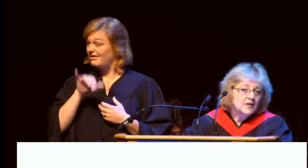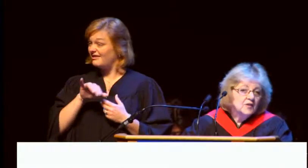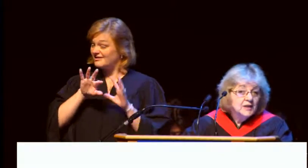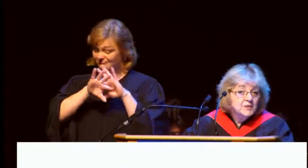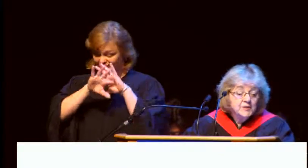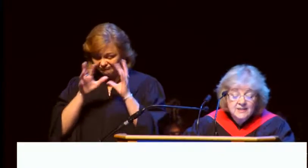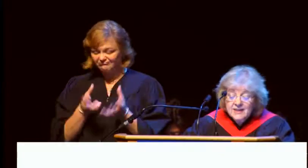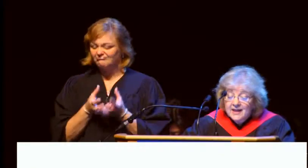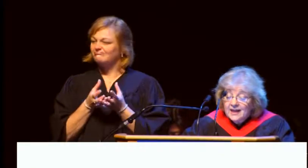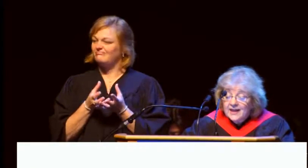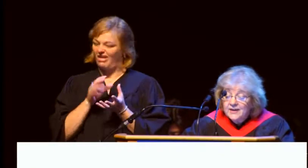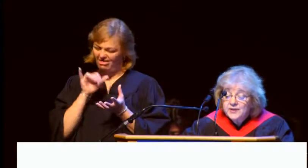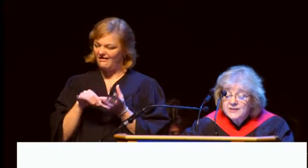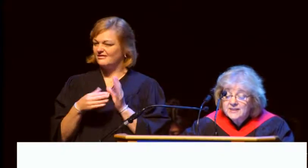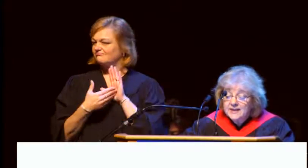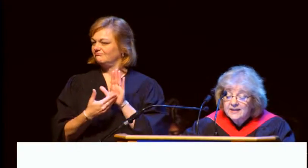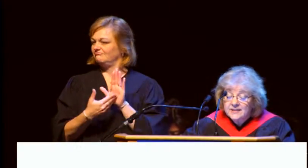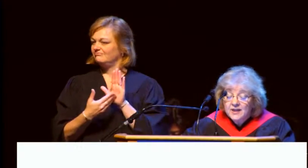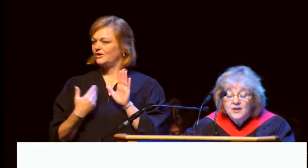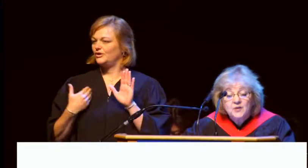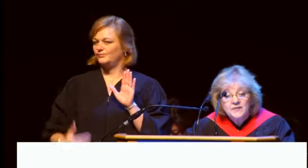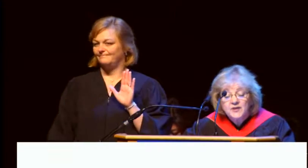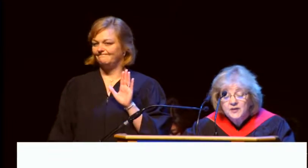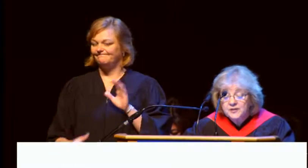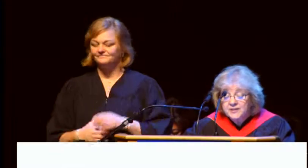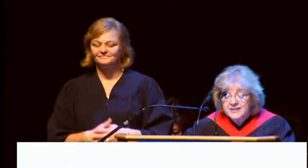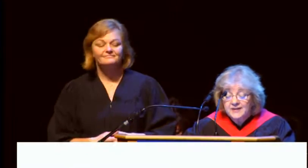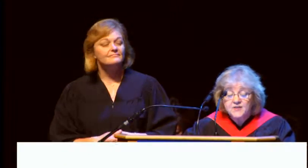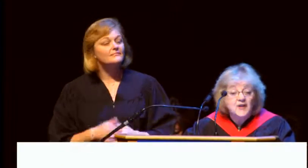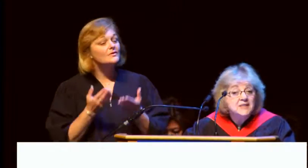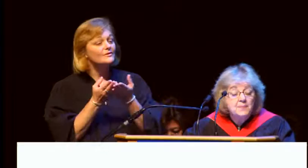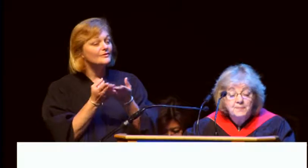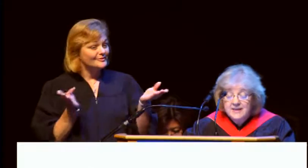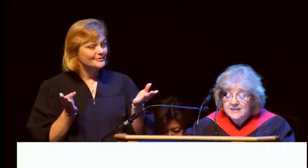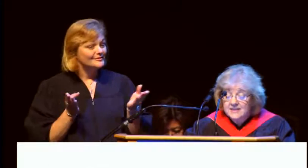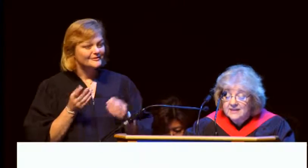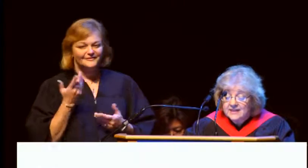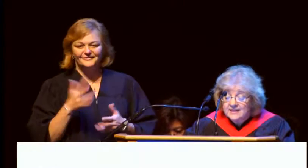GRADUATES, IN YOUR STUDIES YOU HAVE LEARNED TO SATISFY SOME BASIC NEEDS --